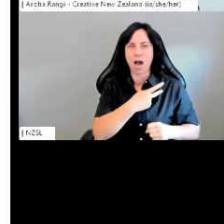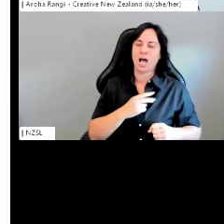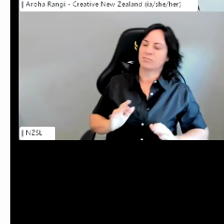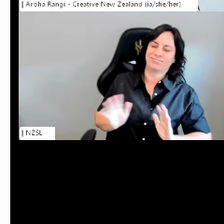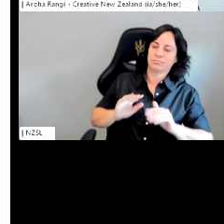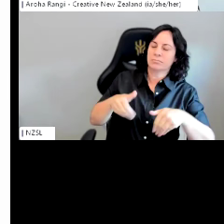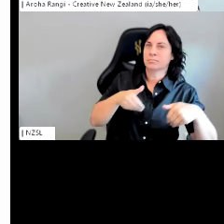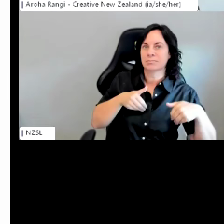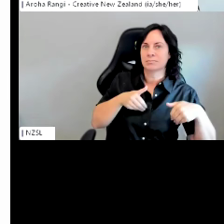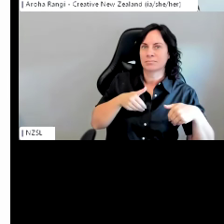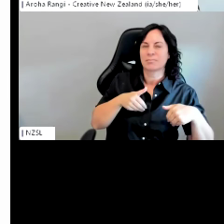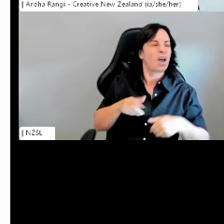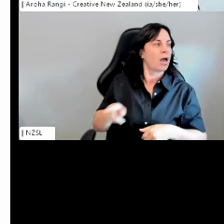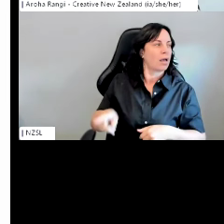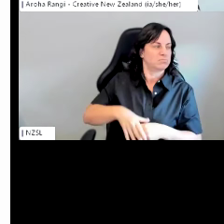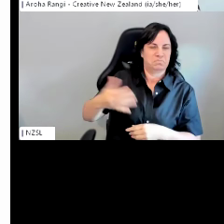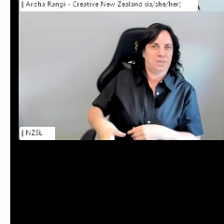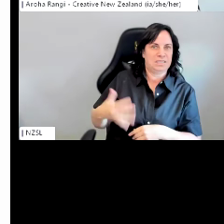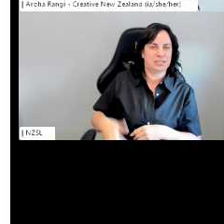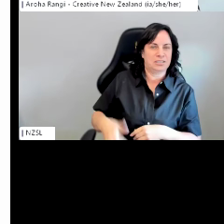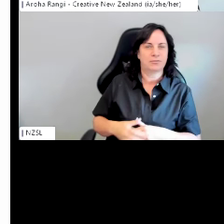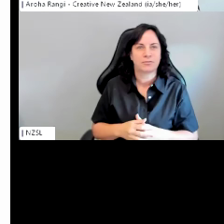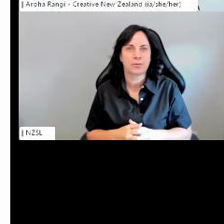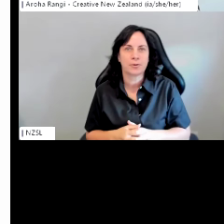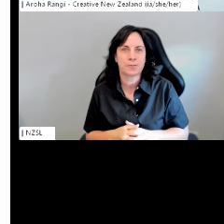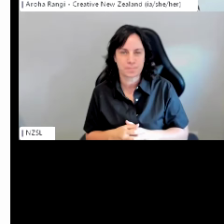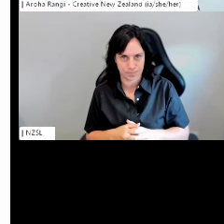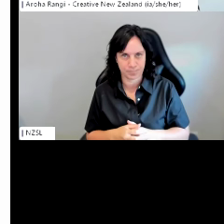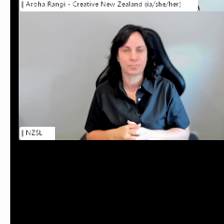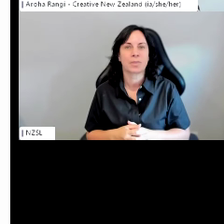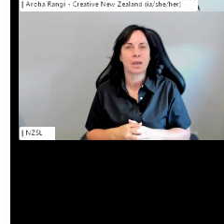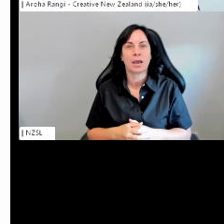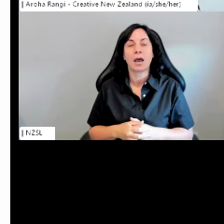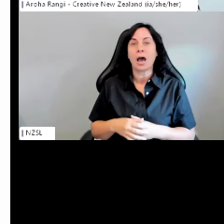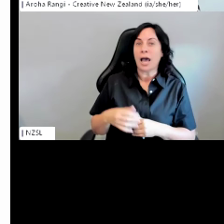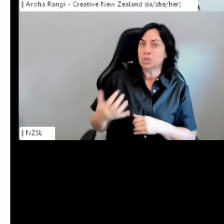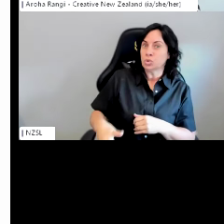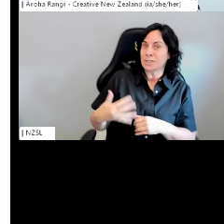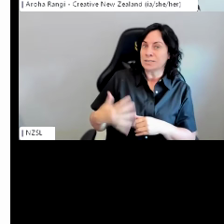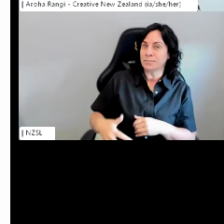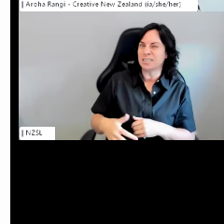that's too expensive. Now there's two versions of too expensive. There's the actually I can't